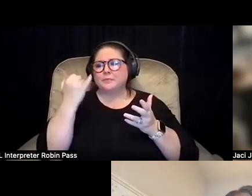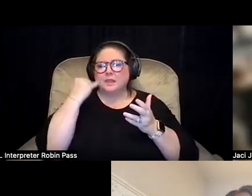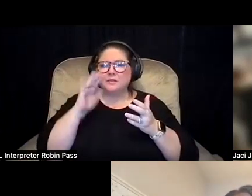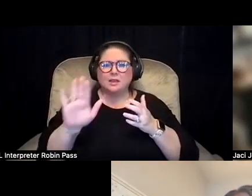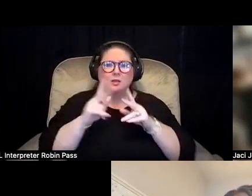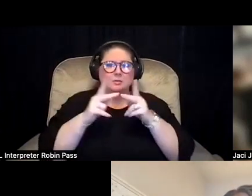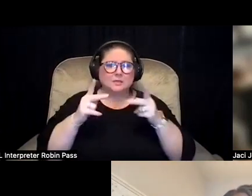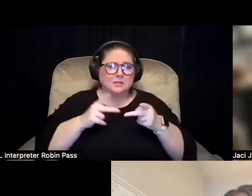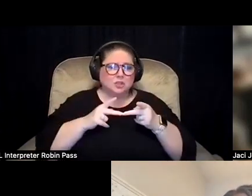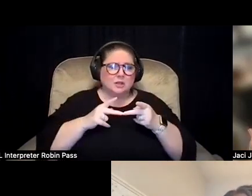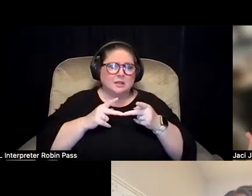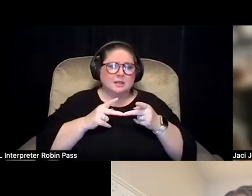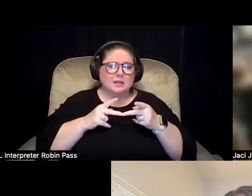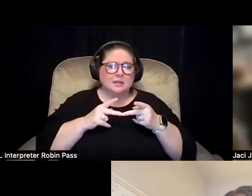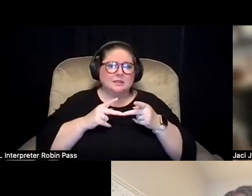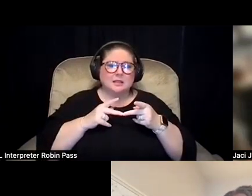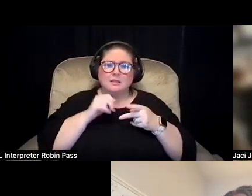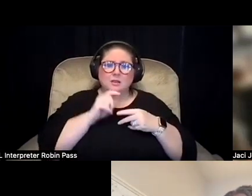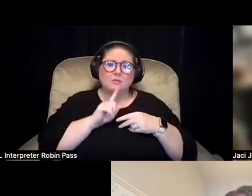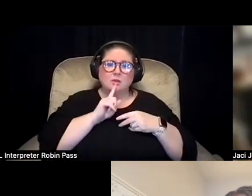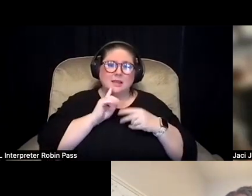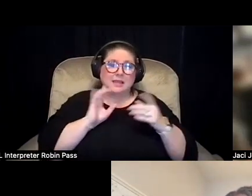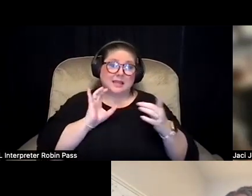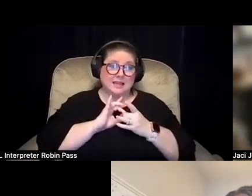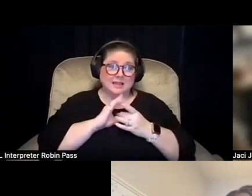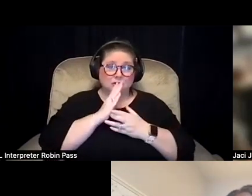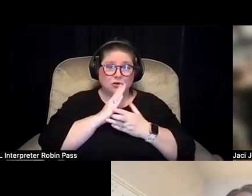is is such that they're not really connected or part of the conversation that they feel like